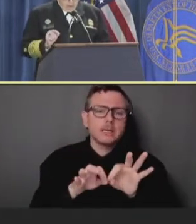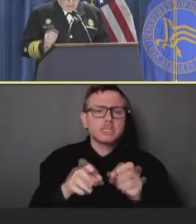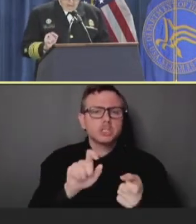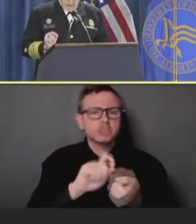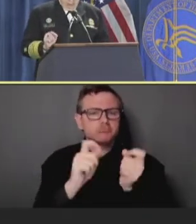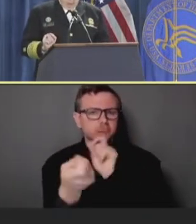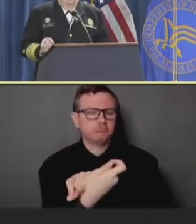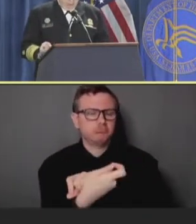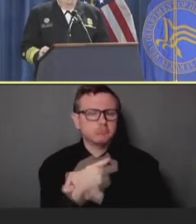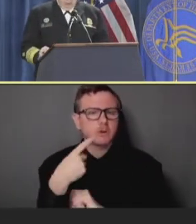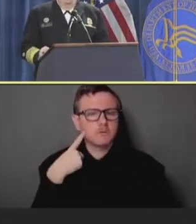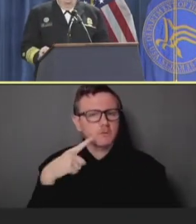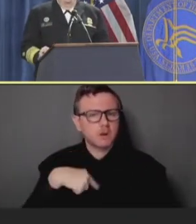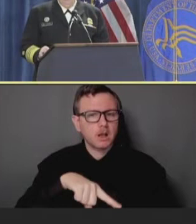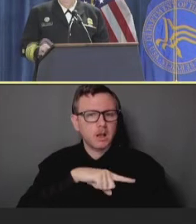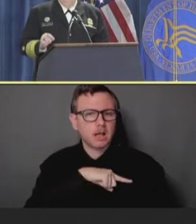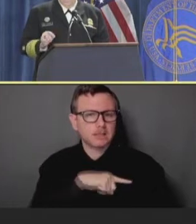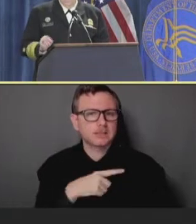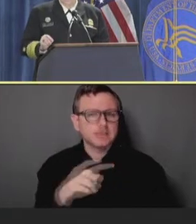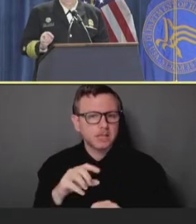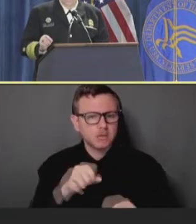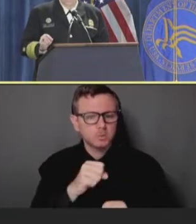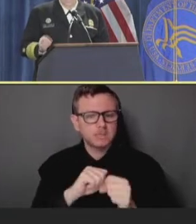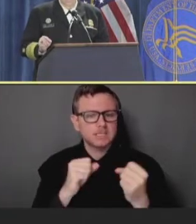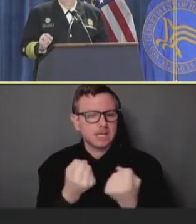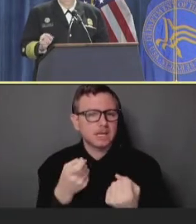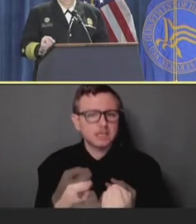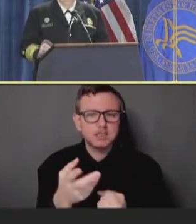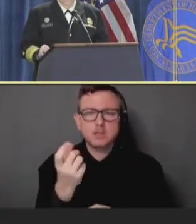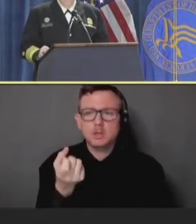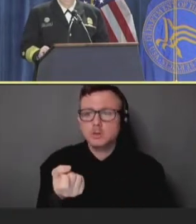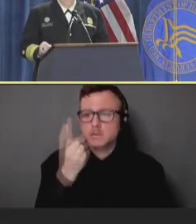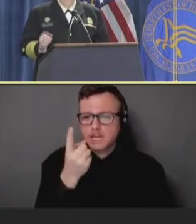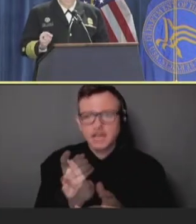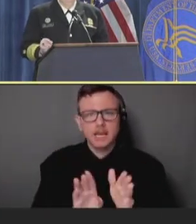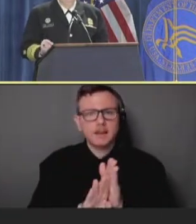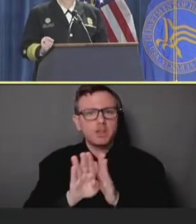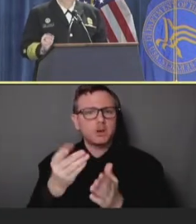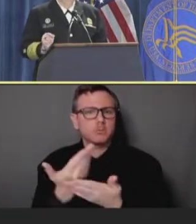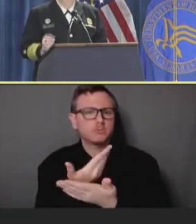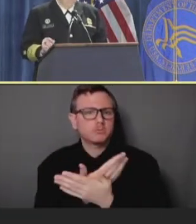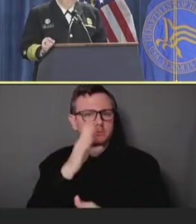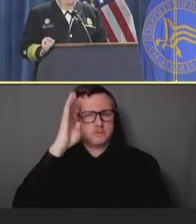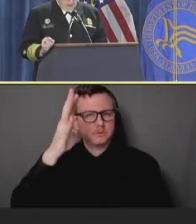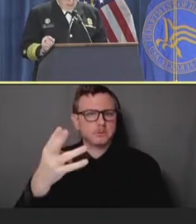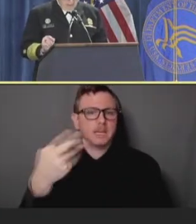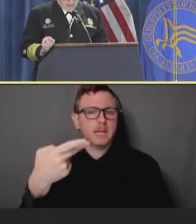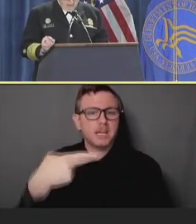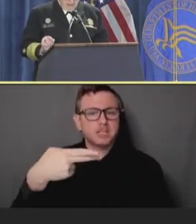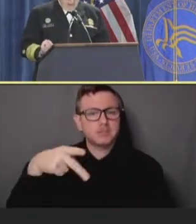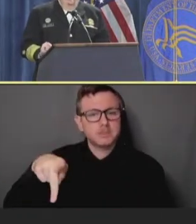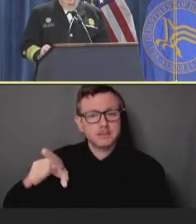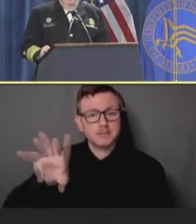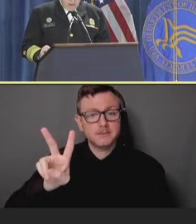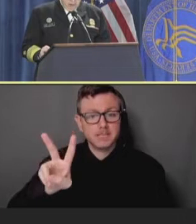previous breakthroughs, such as the HPV vaccine, and cancer prevention vaccine, which can prevent